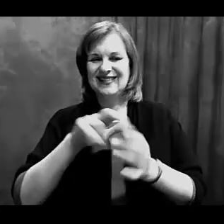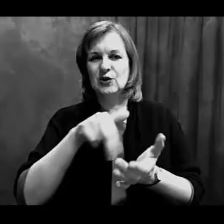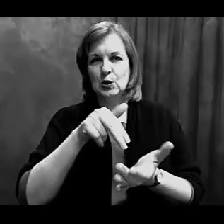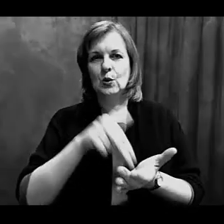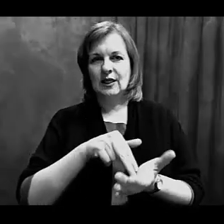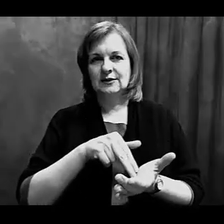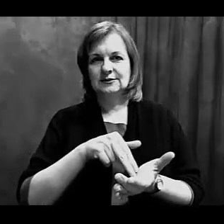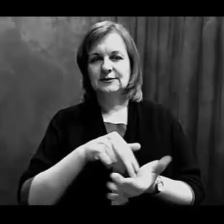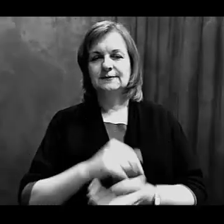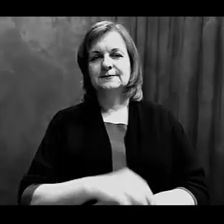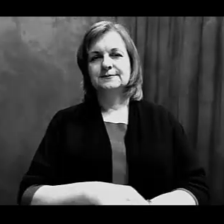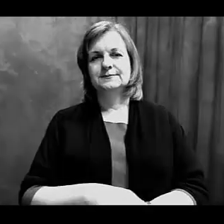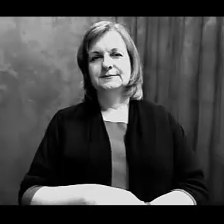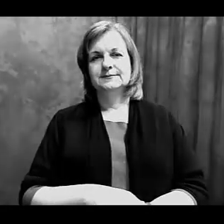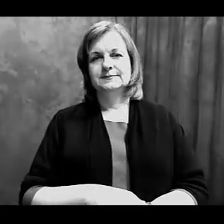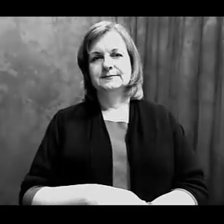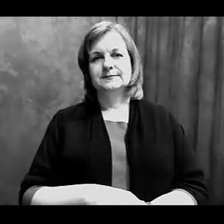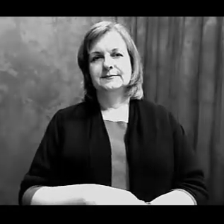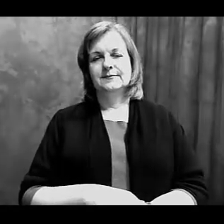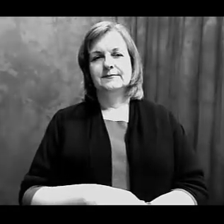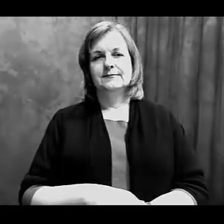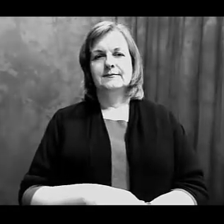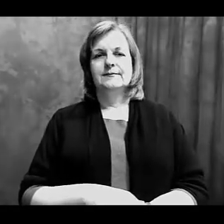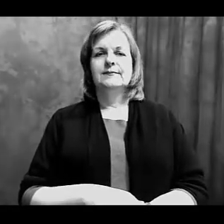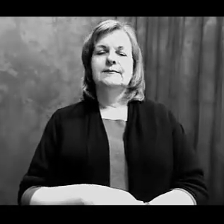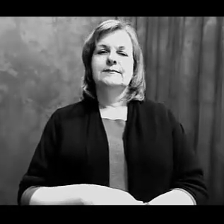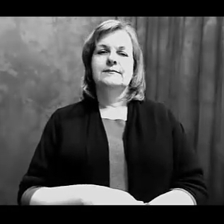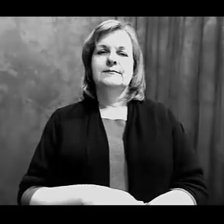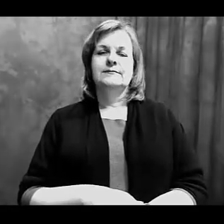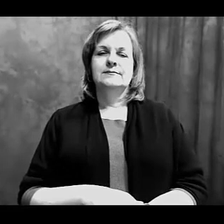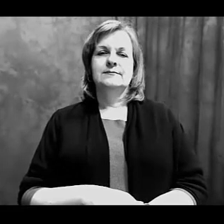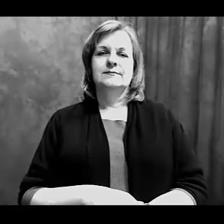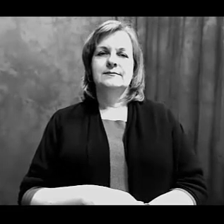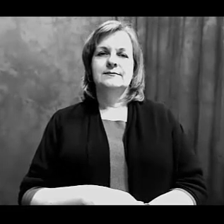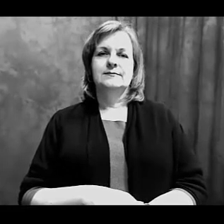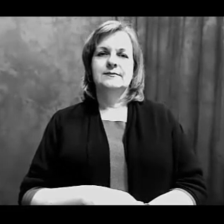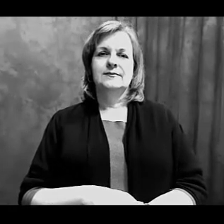inside the nucleus so we have to look at